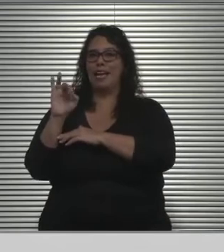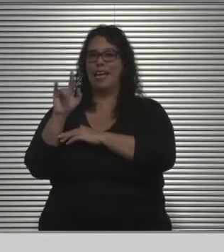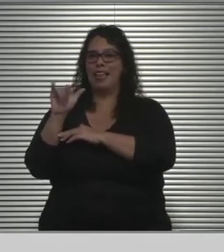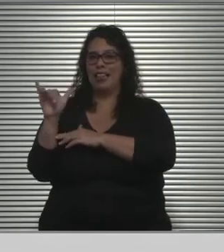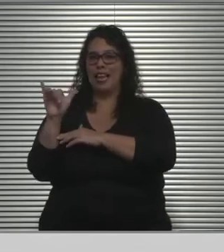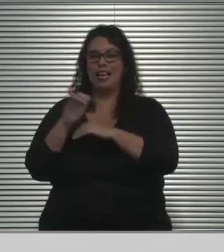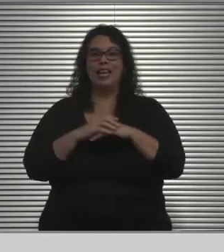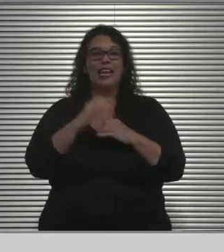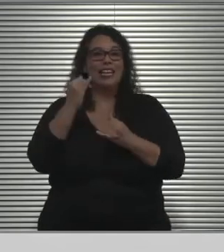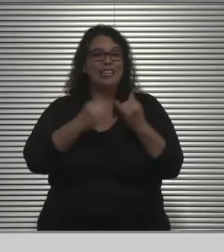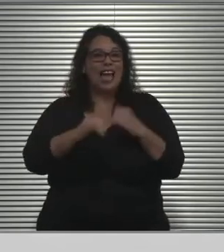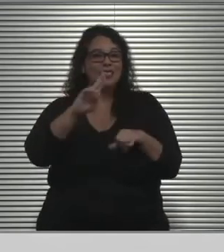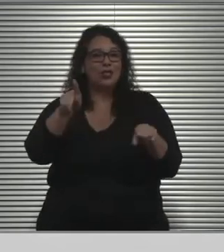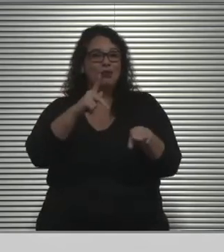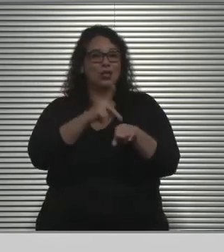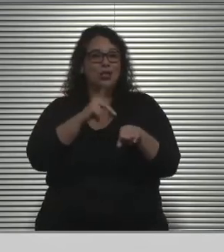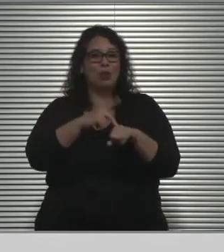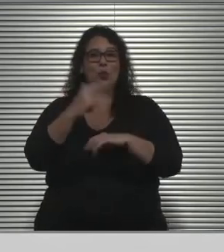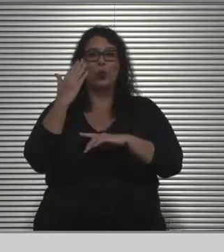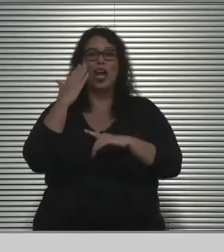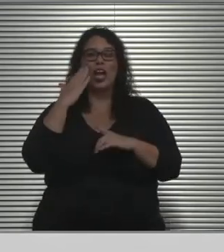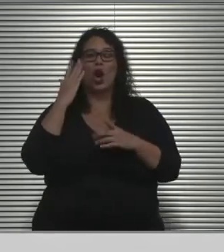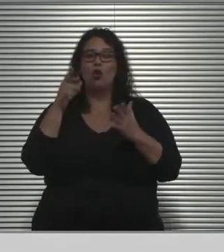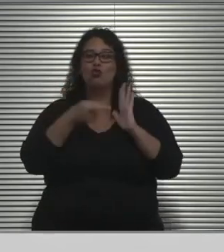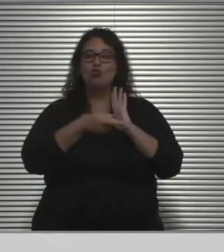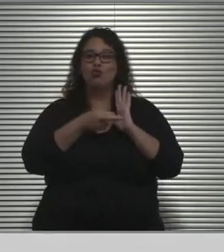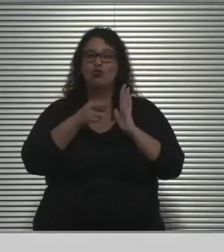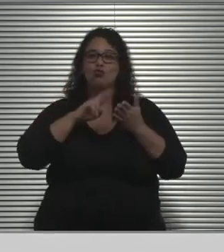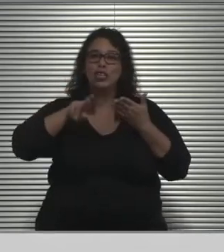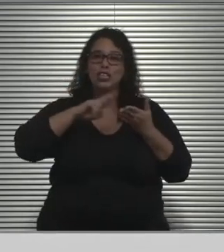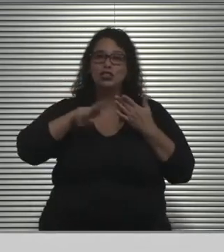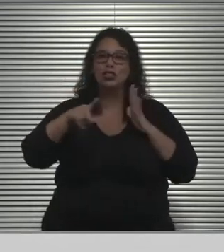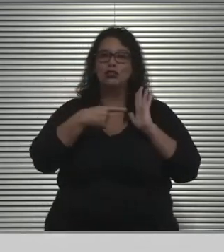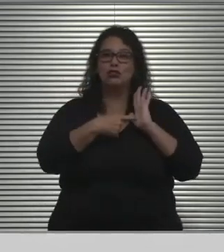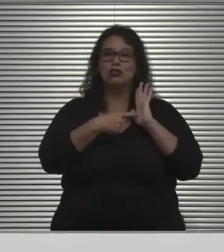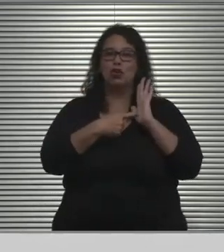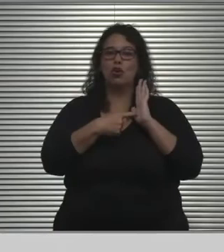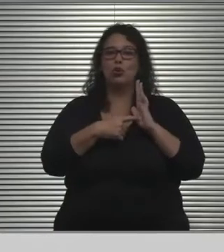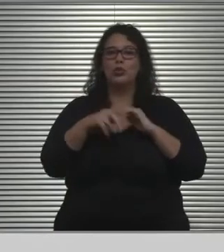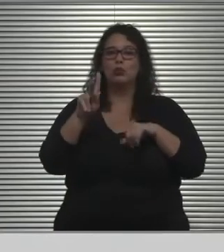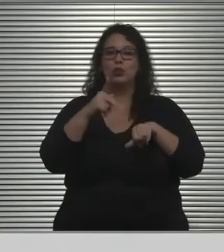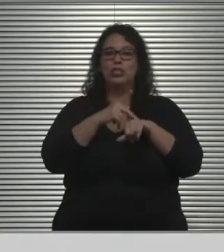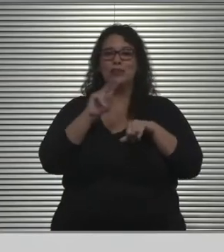So we know, and the research shows us that principals are the second greatest influencer of student achievement.